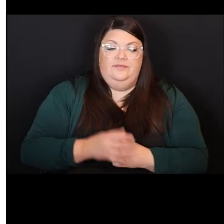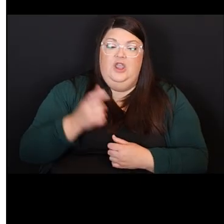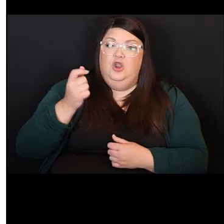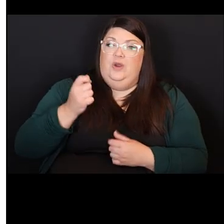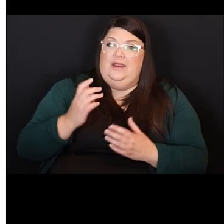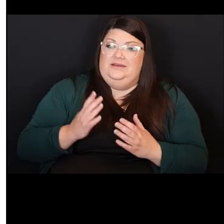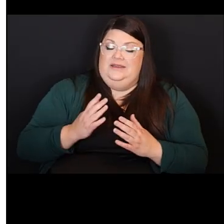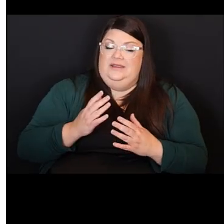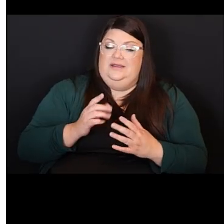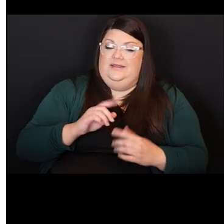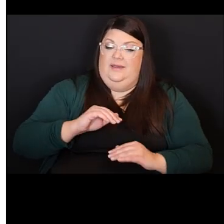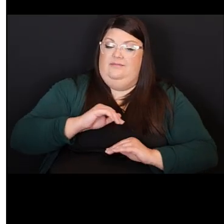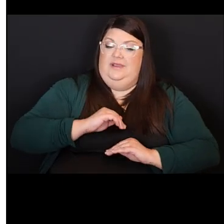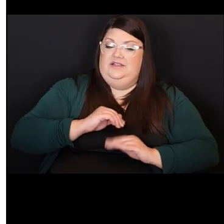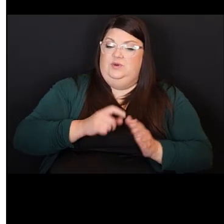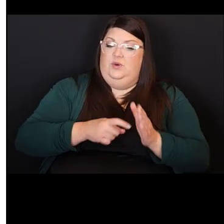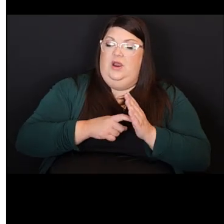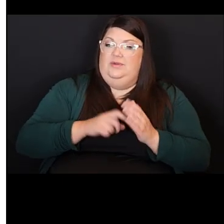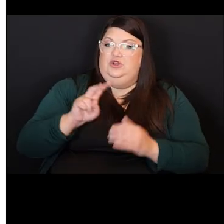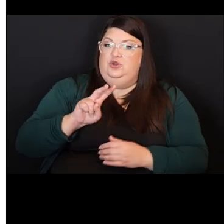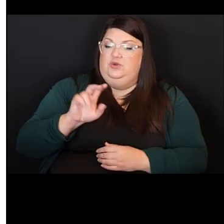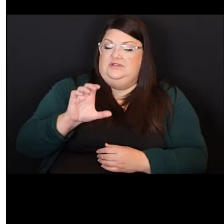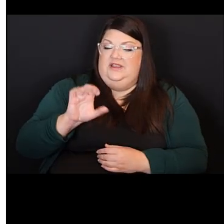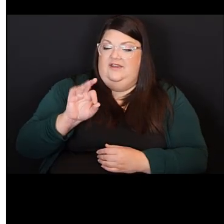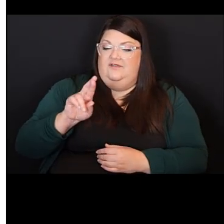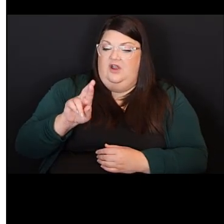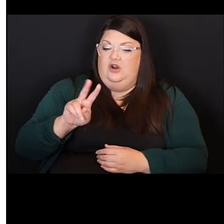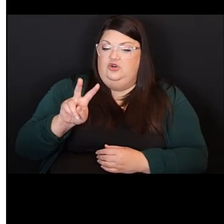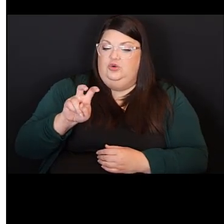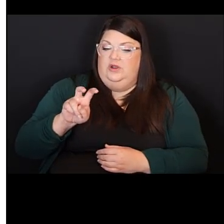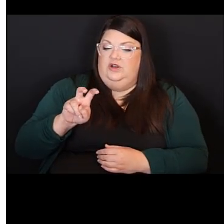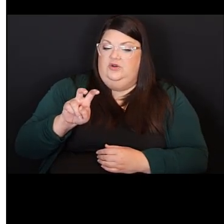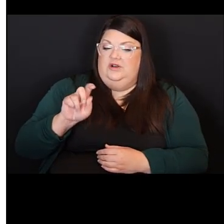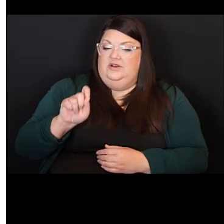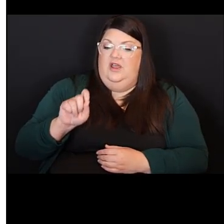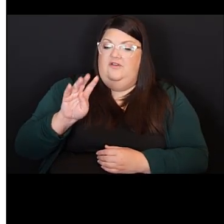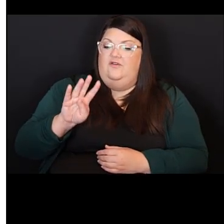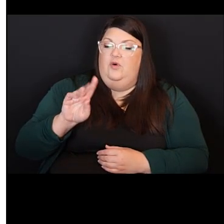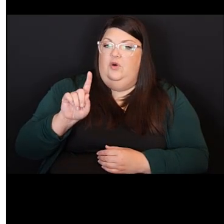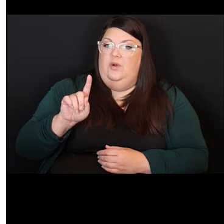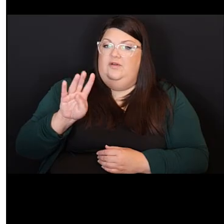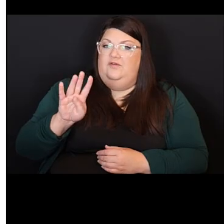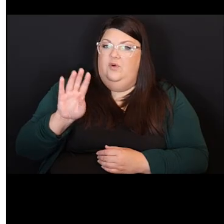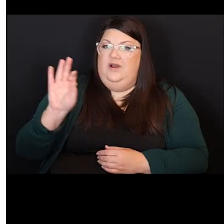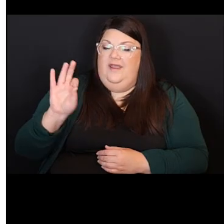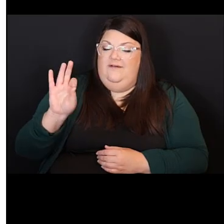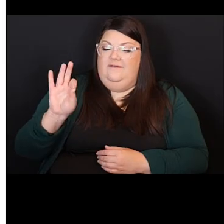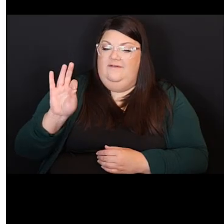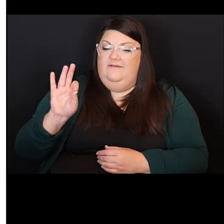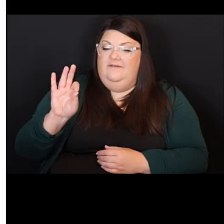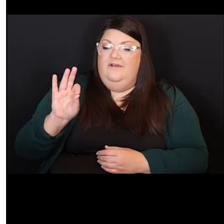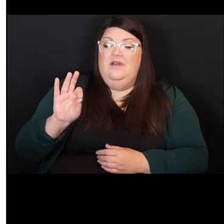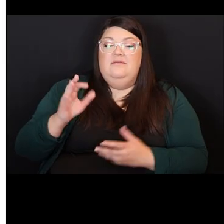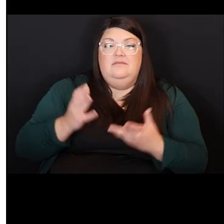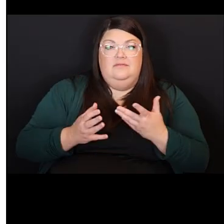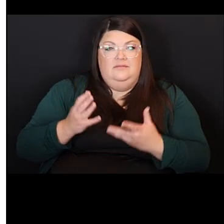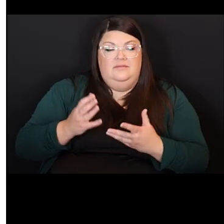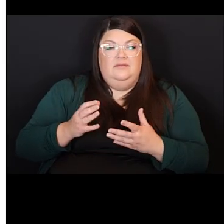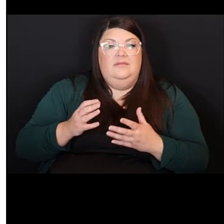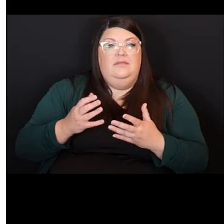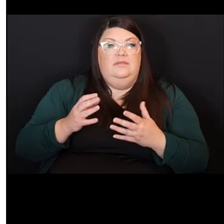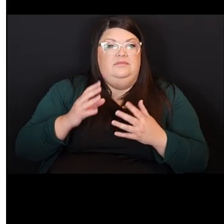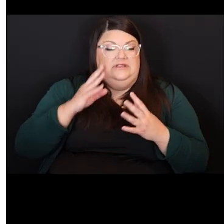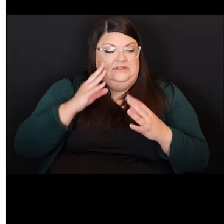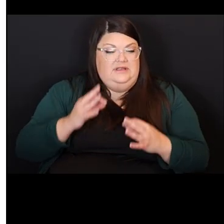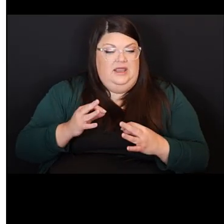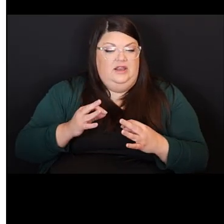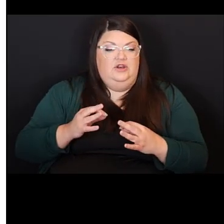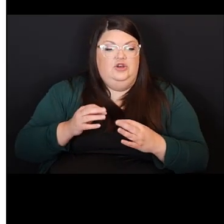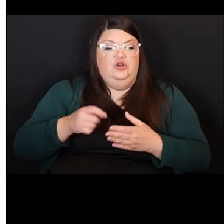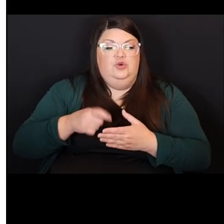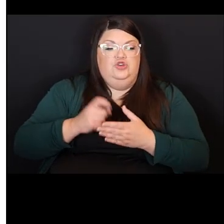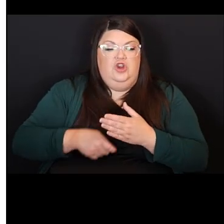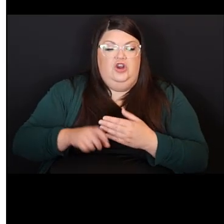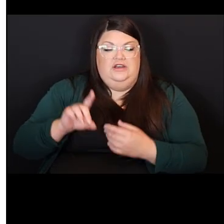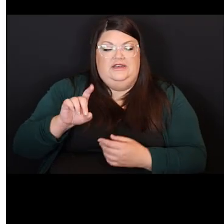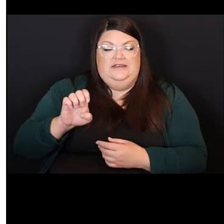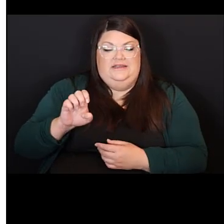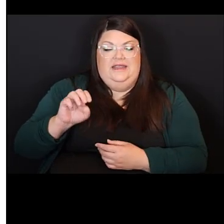A grantee that meets the requirements in 2 CFR 200.414(f) may elect to charge the de minimis rate